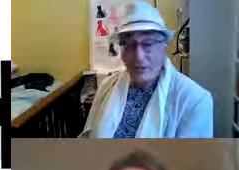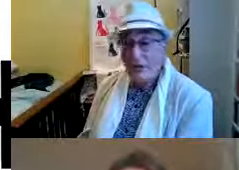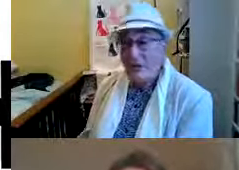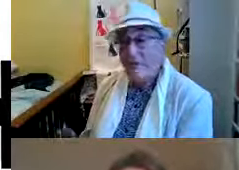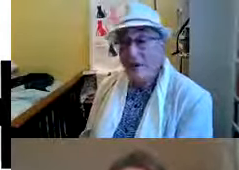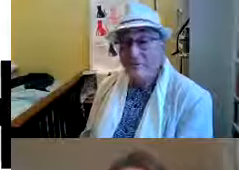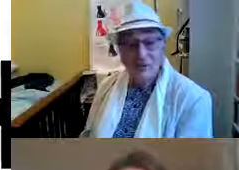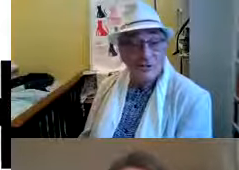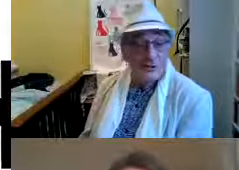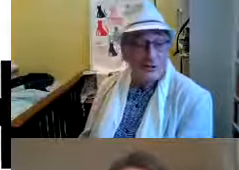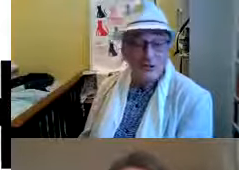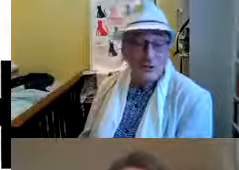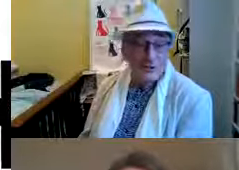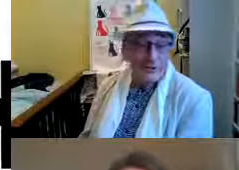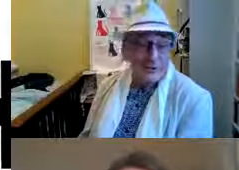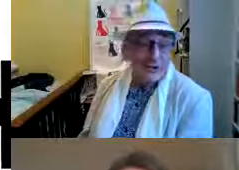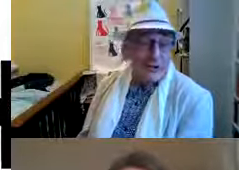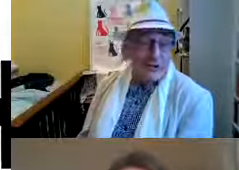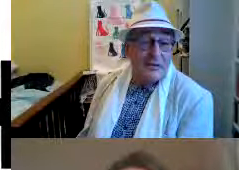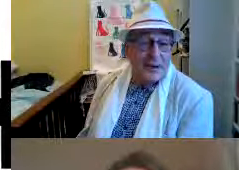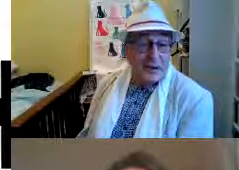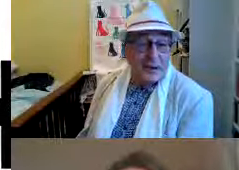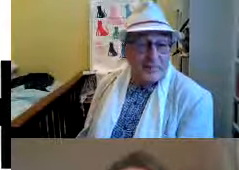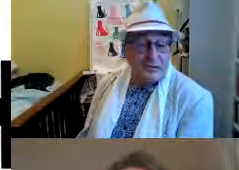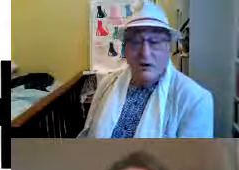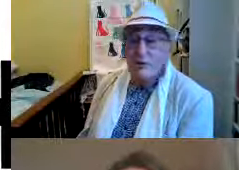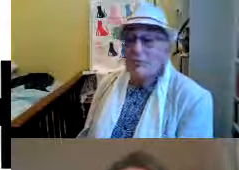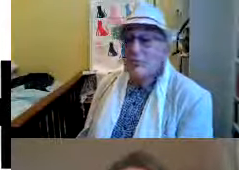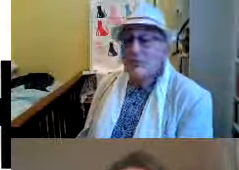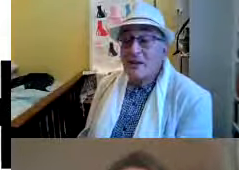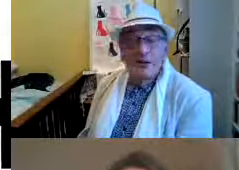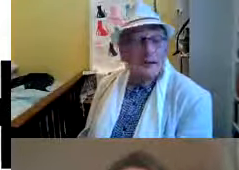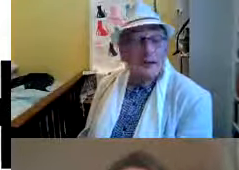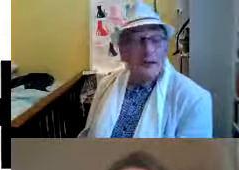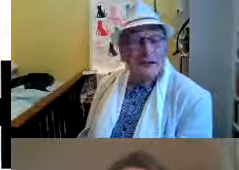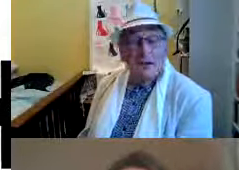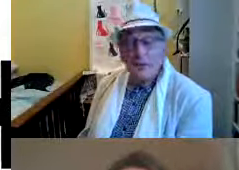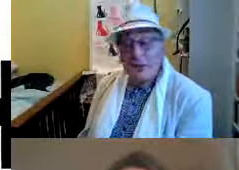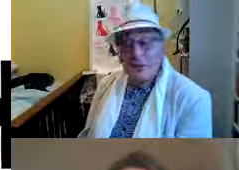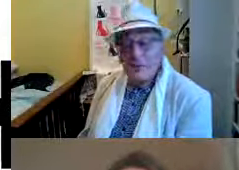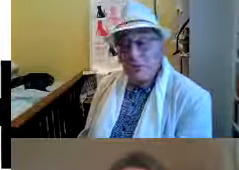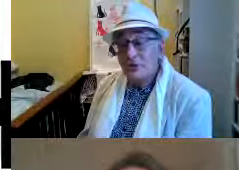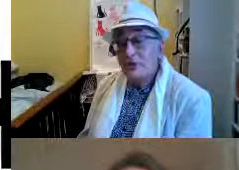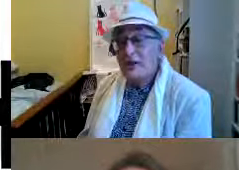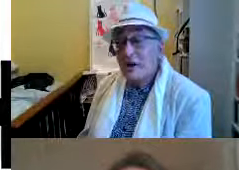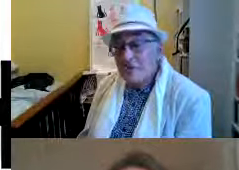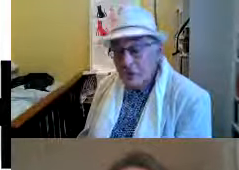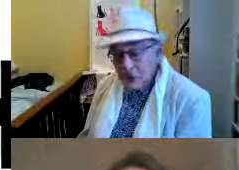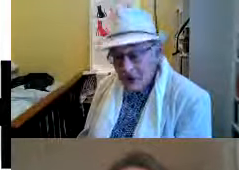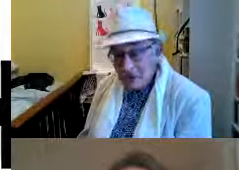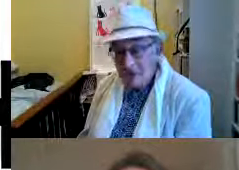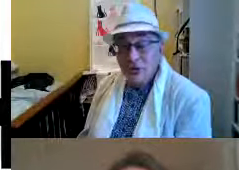can have five minutes off the screen um so i don't think there's any more to say if you can't do chat